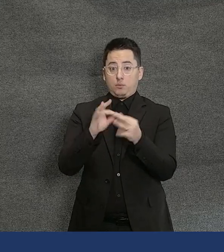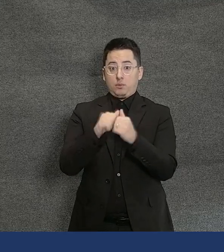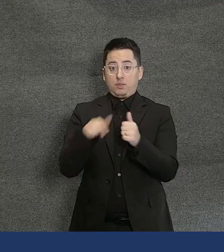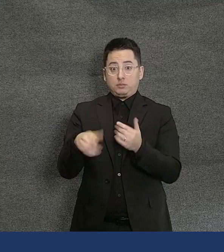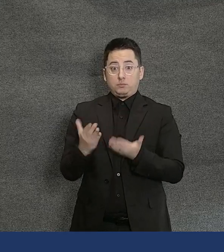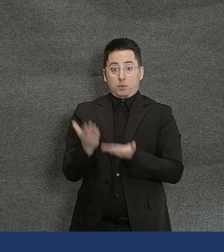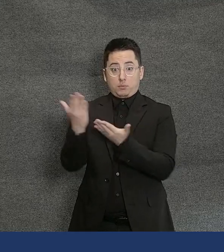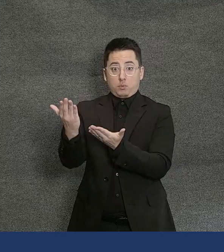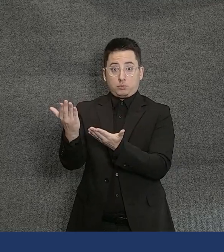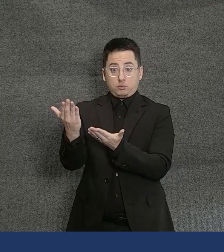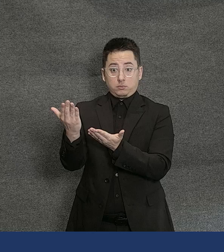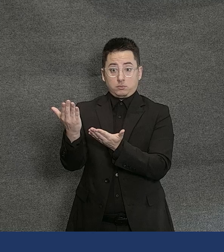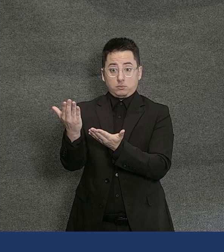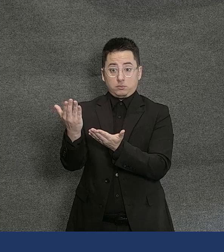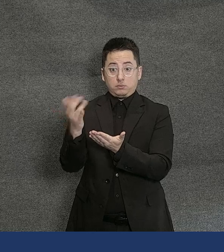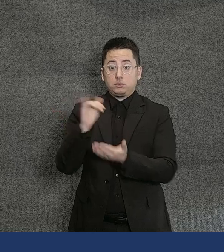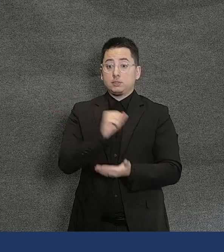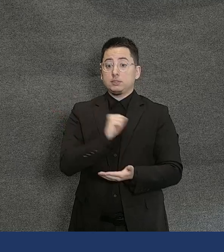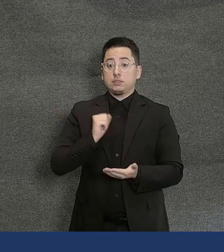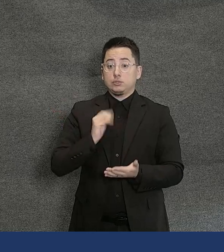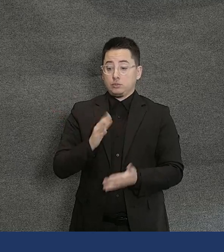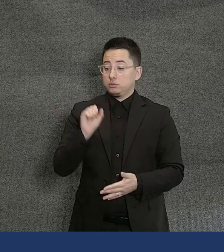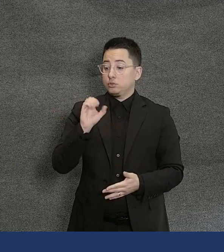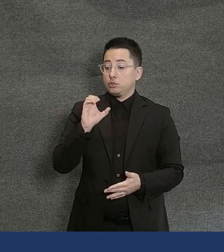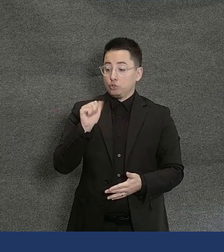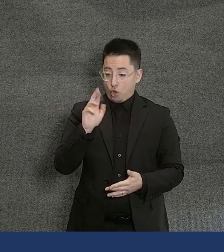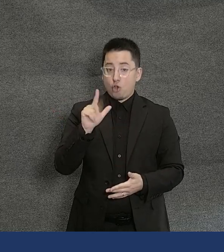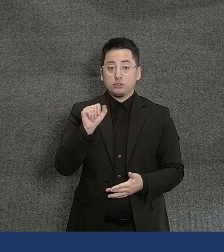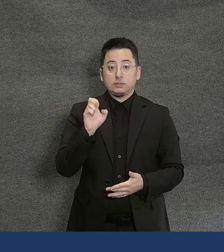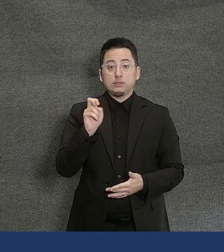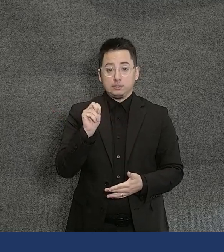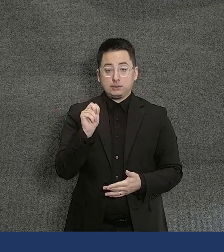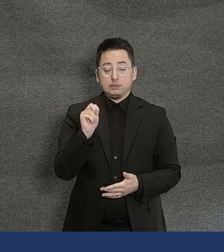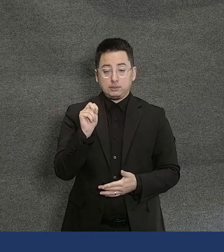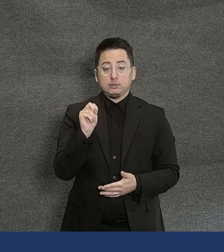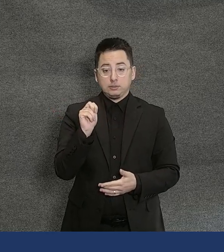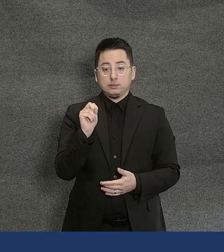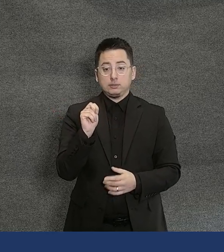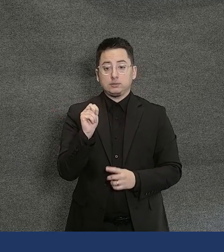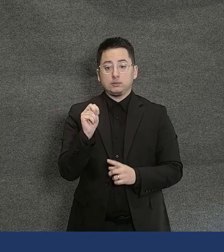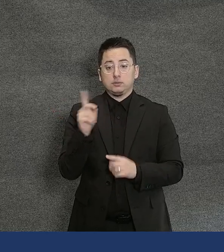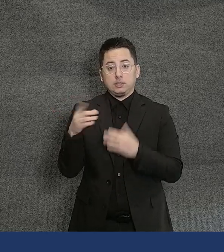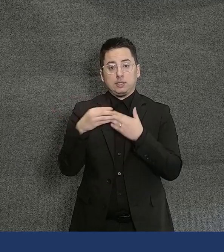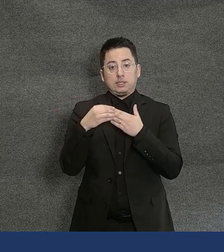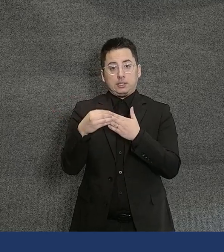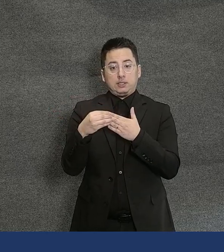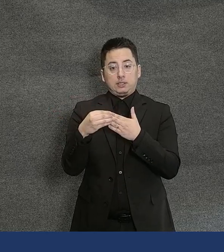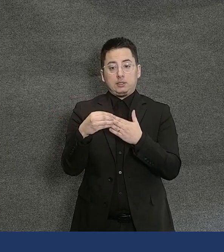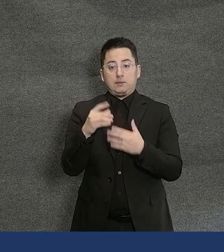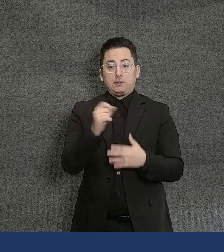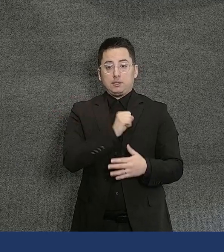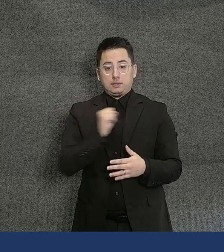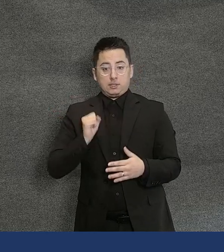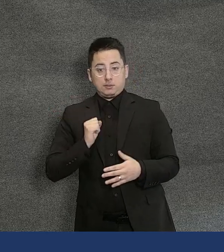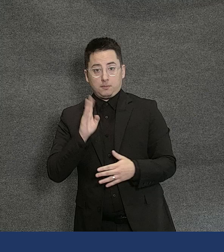Senator Jim Carlson, as Representative Elkins said, is carrying the Senate companion and is